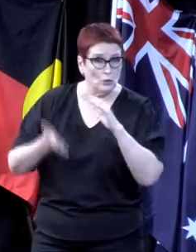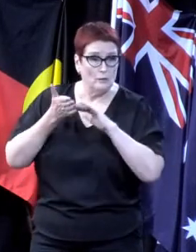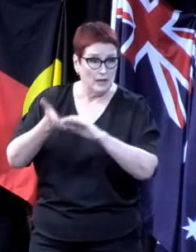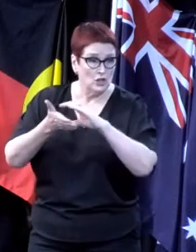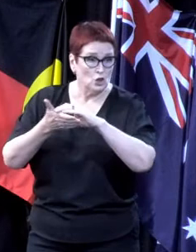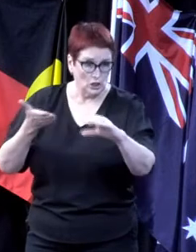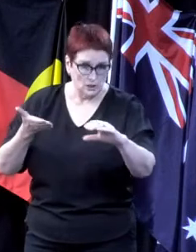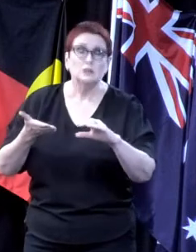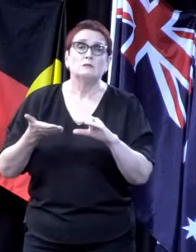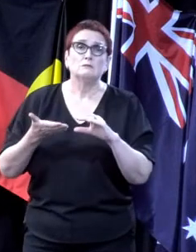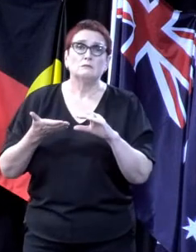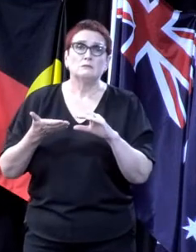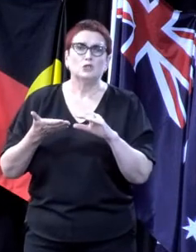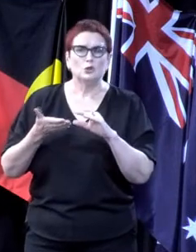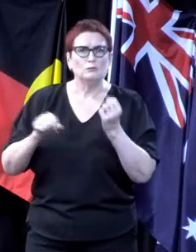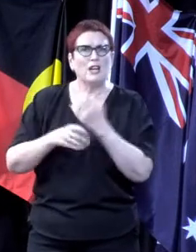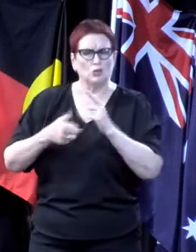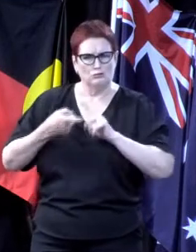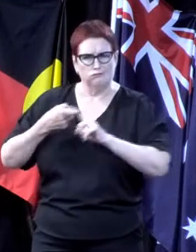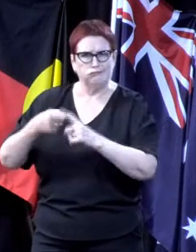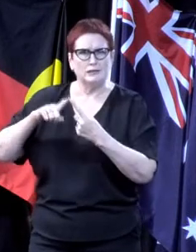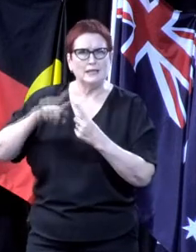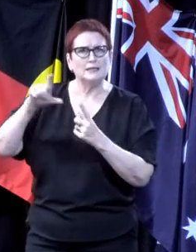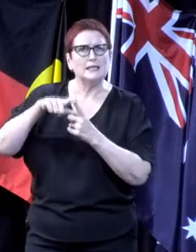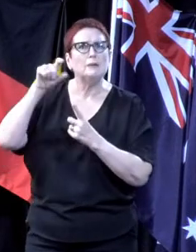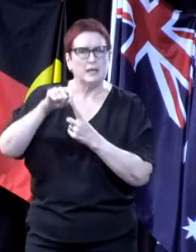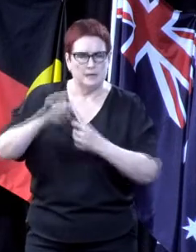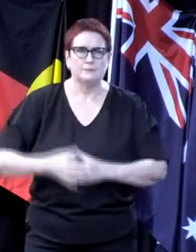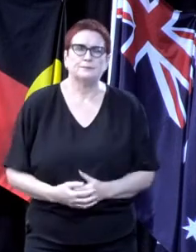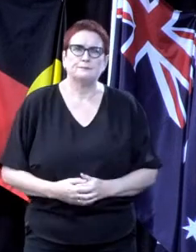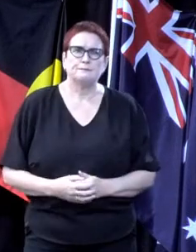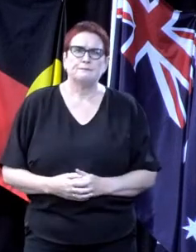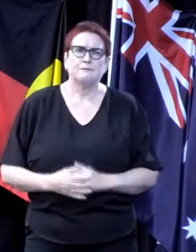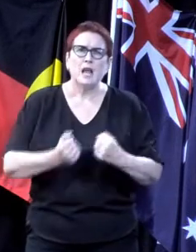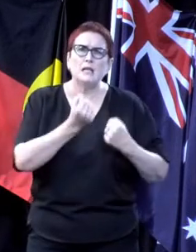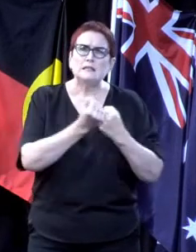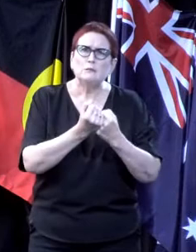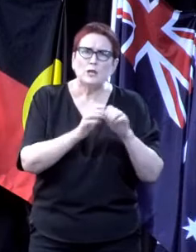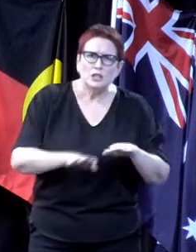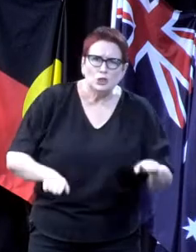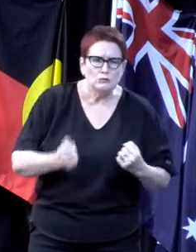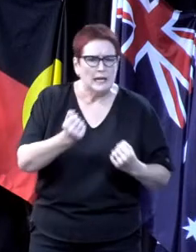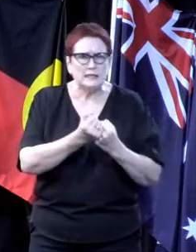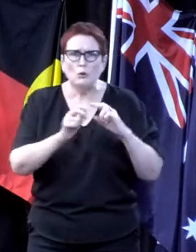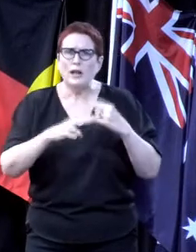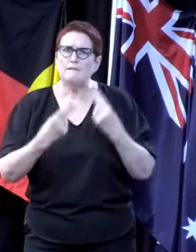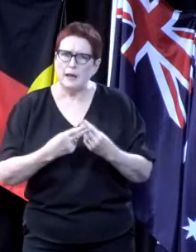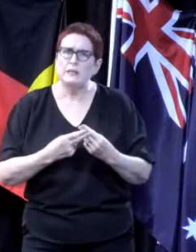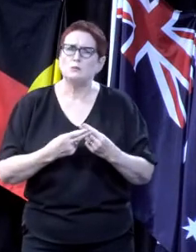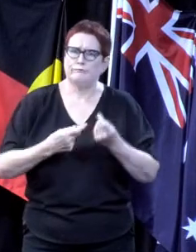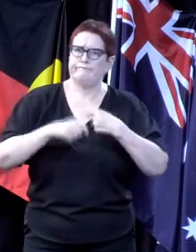The importance of early engagement with children and families will no doubt become more apparent as the commission continues its work.